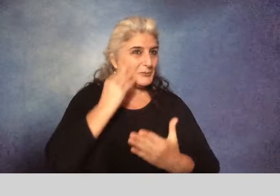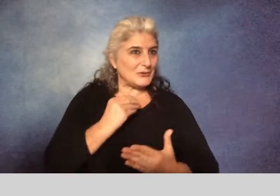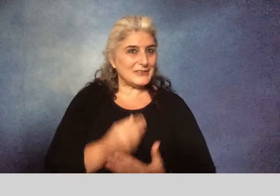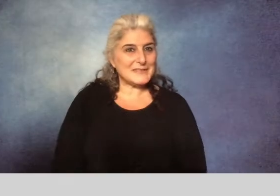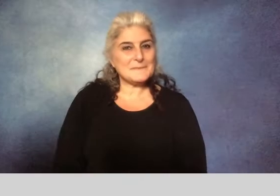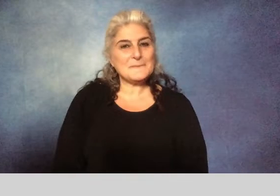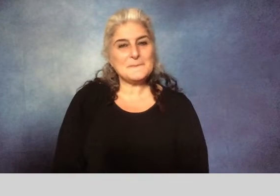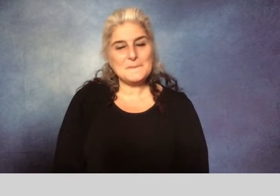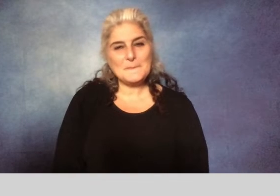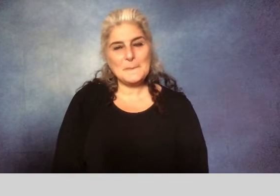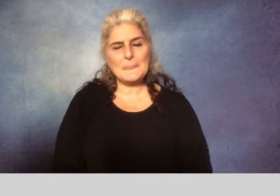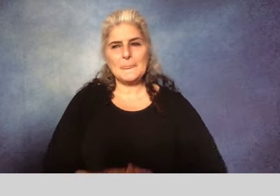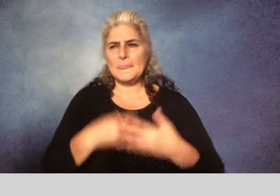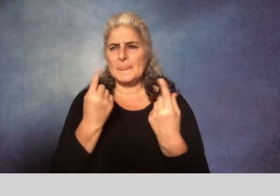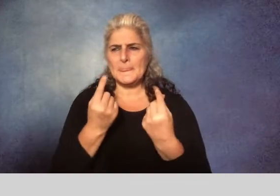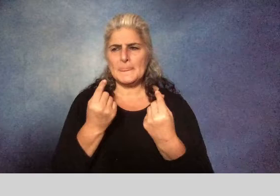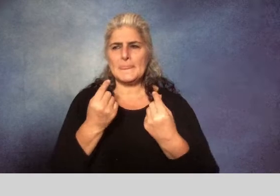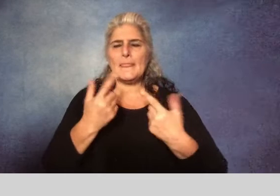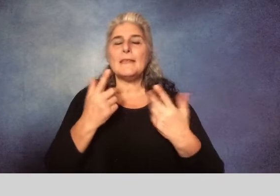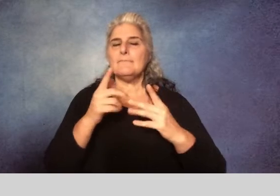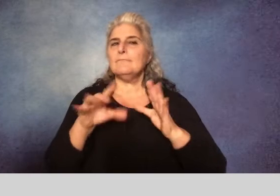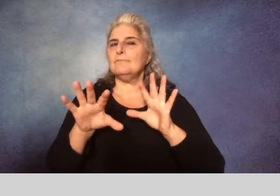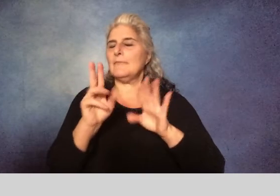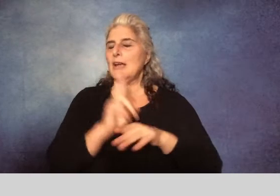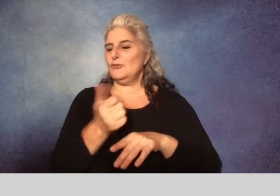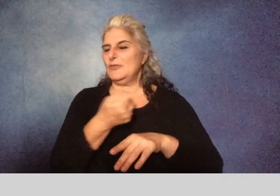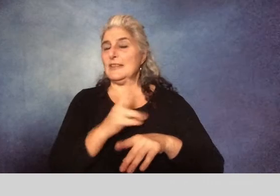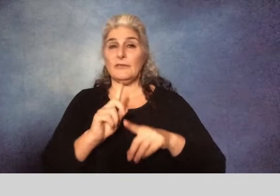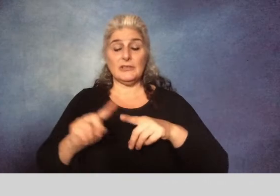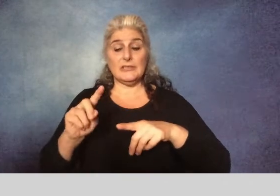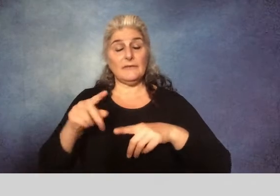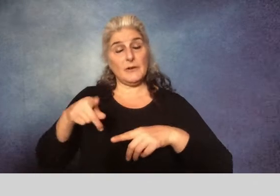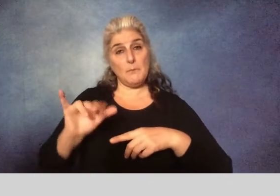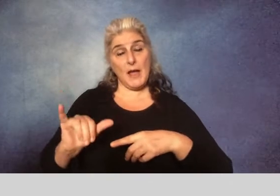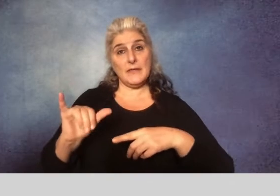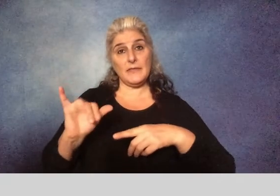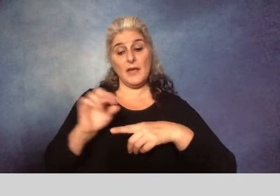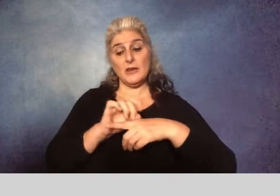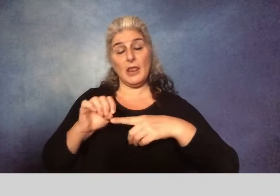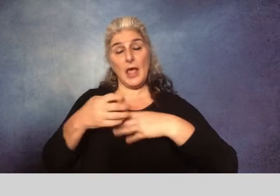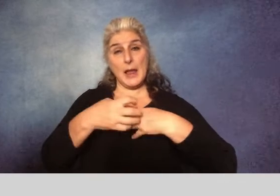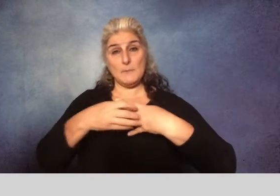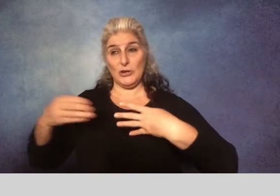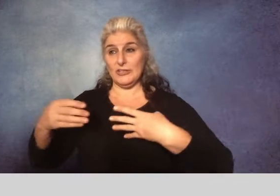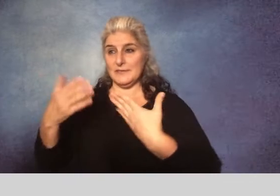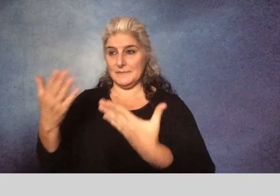To complete this project, I relied heavily on a few Python libraries. Like requests and BeautifulSoup for web scraping,